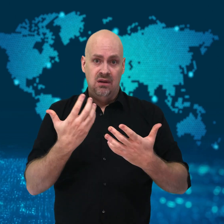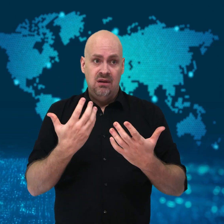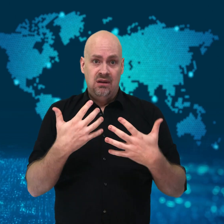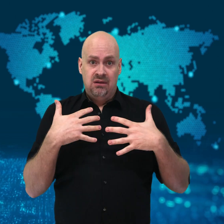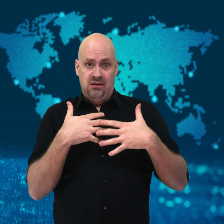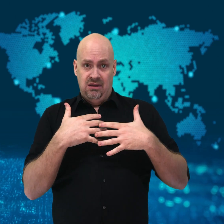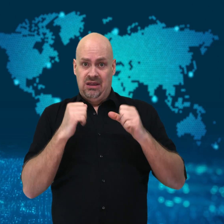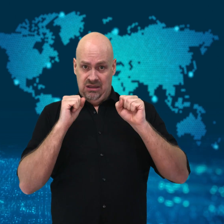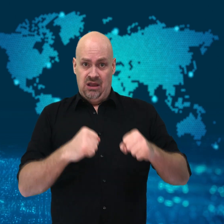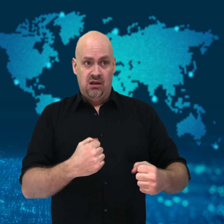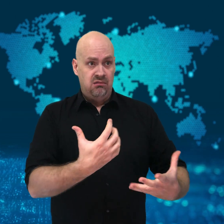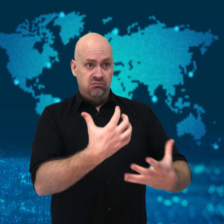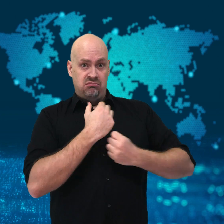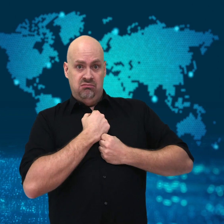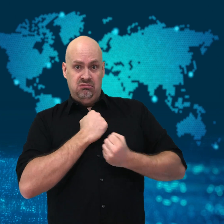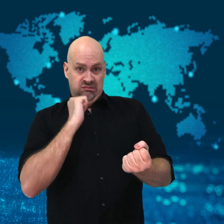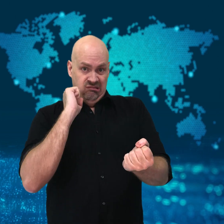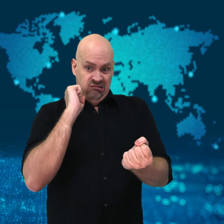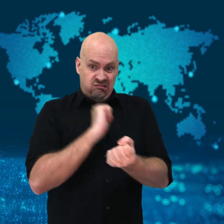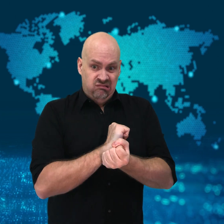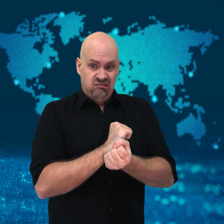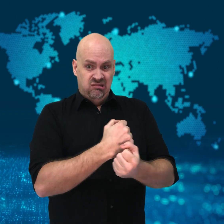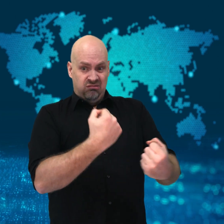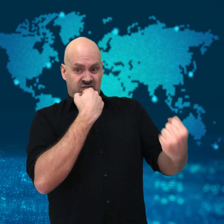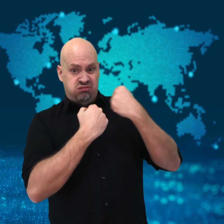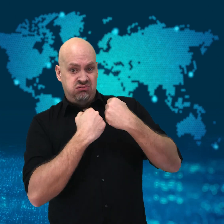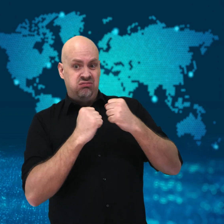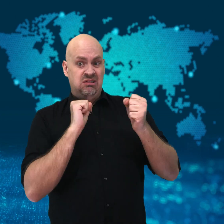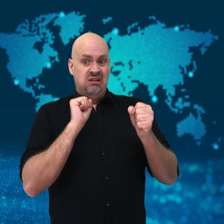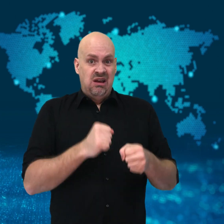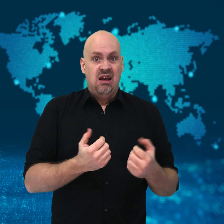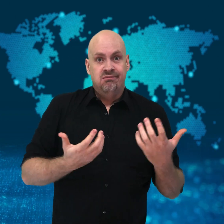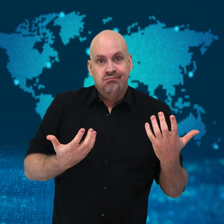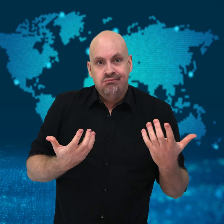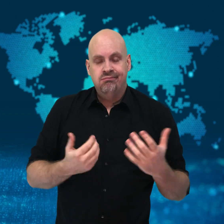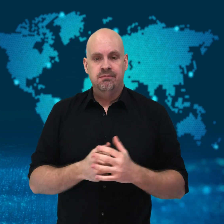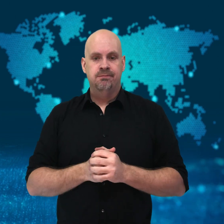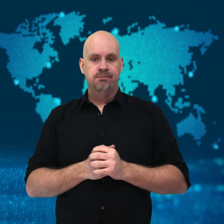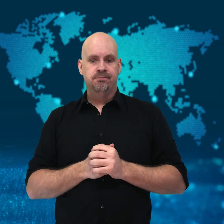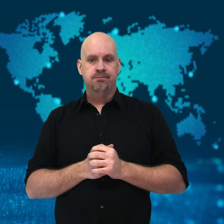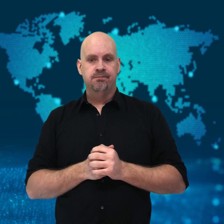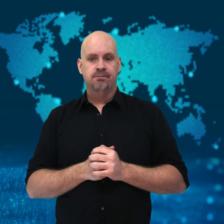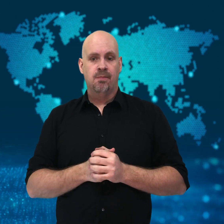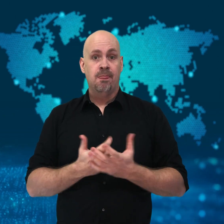despite threats of arrests and imprisonment.